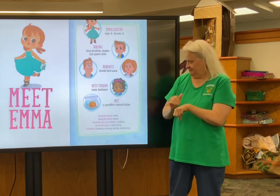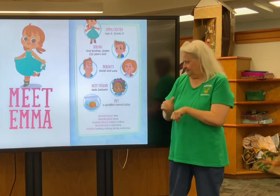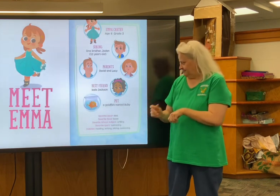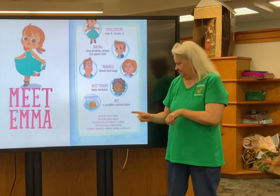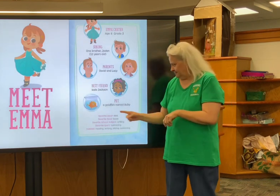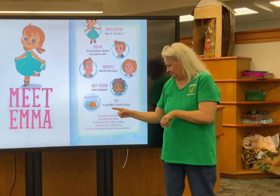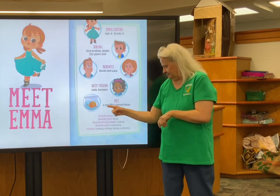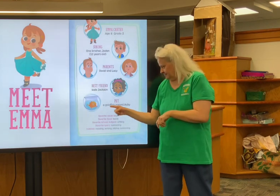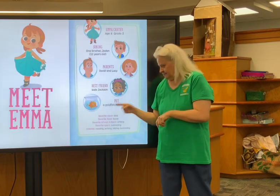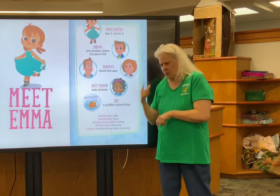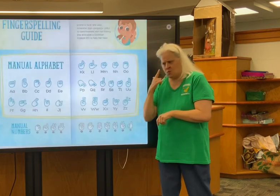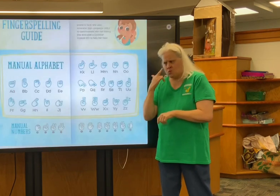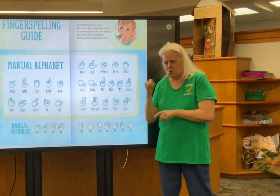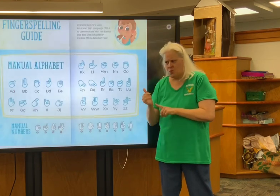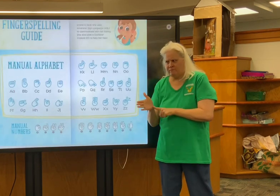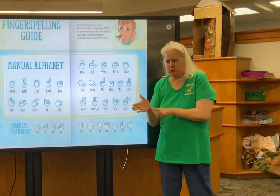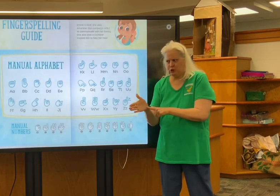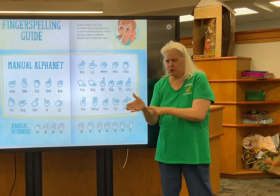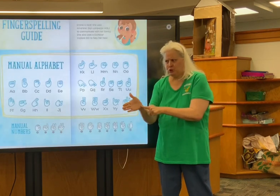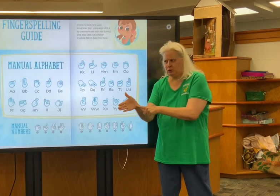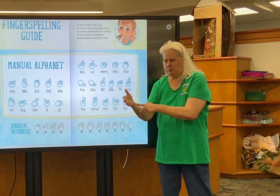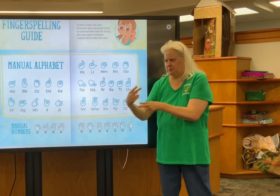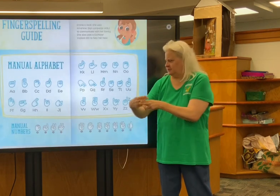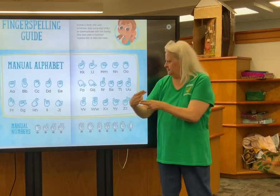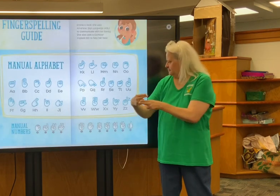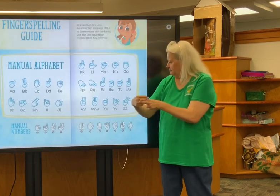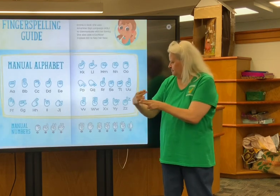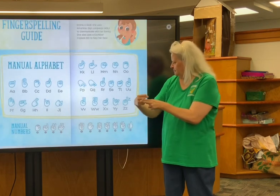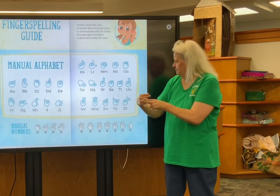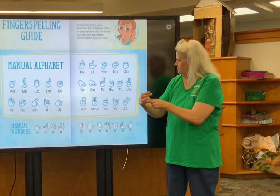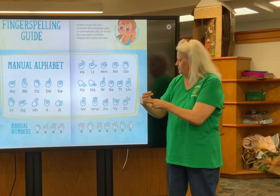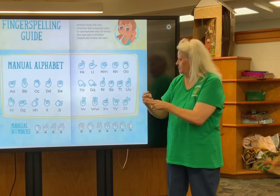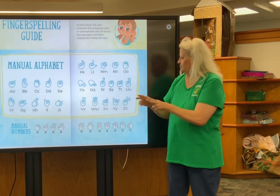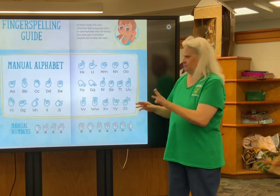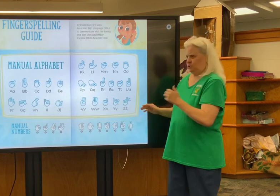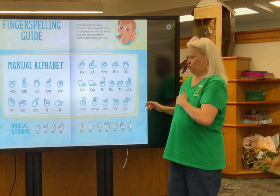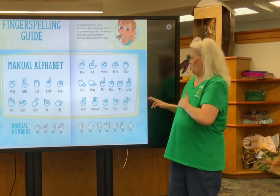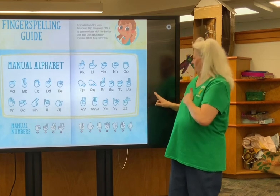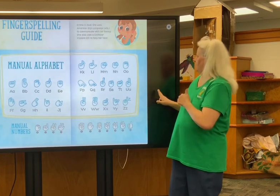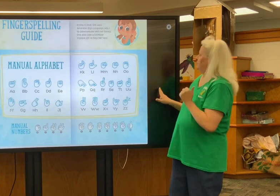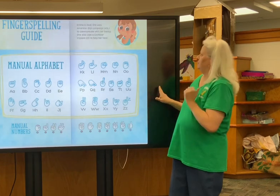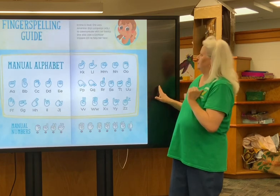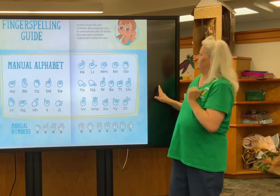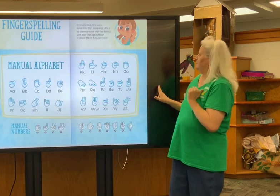And at the bottom here, is Emma's a goldfish. Oh.